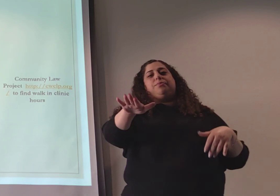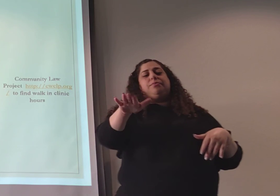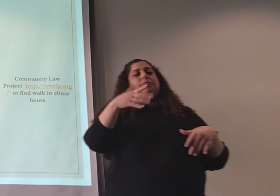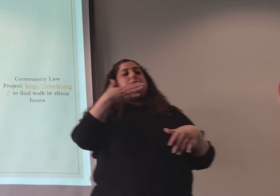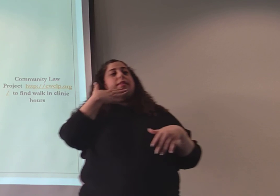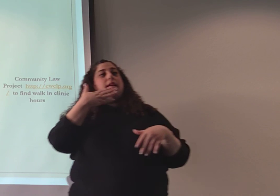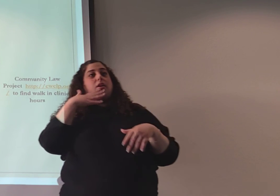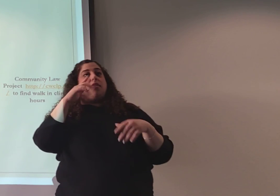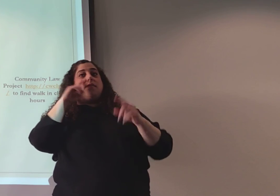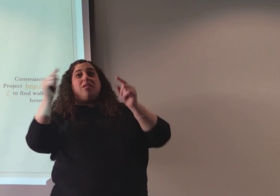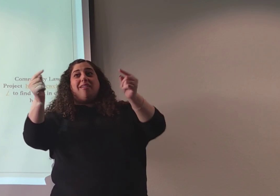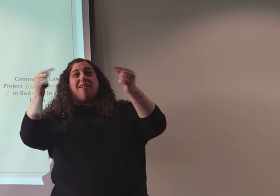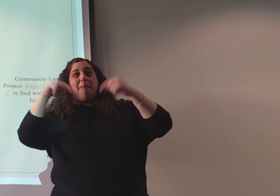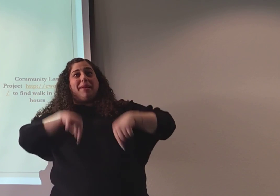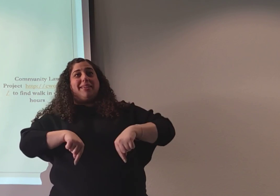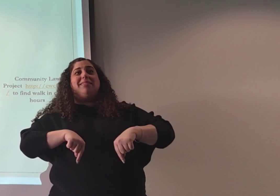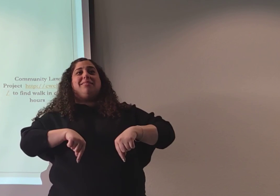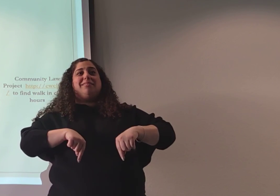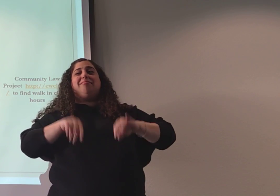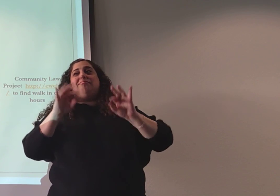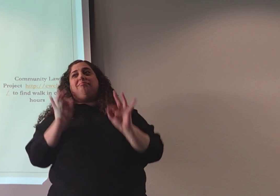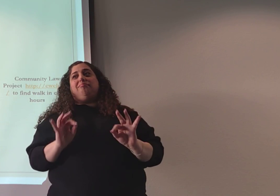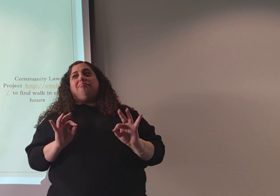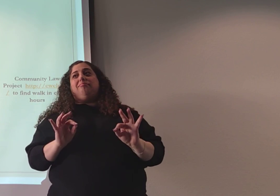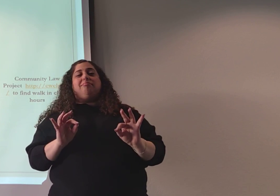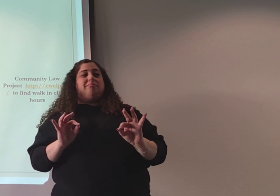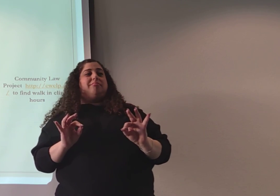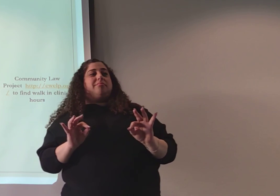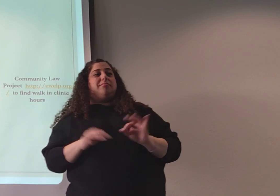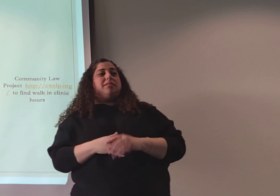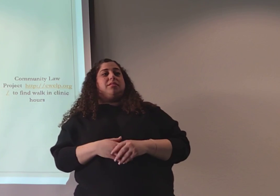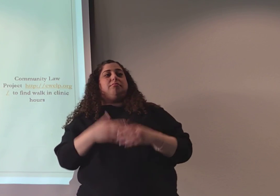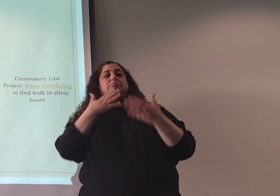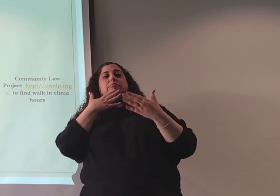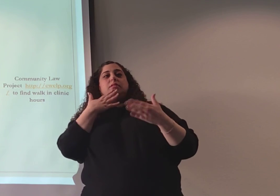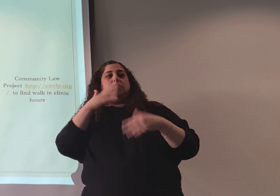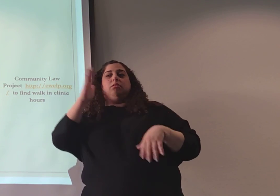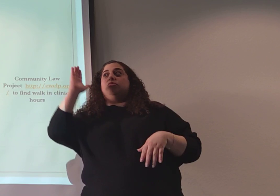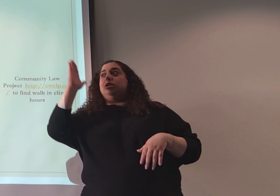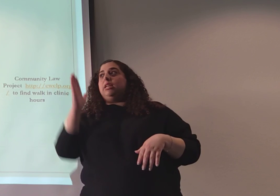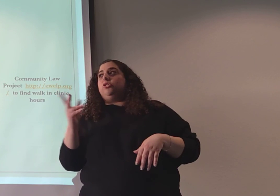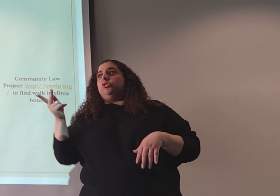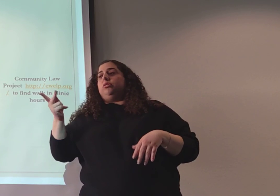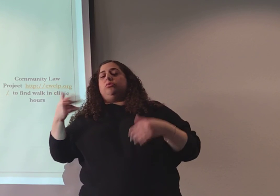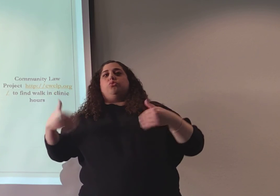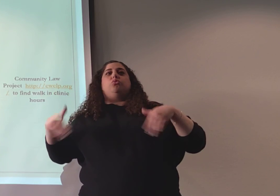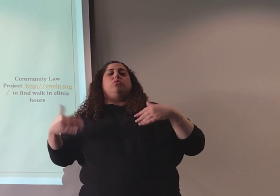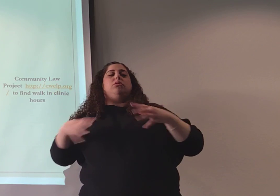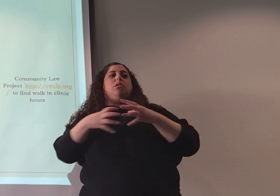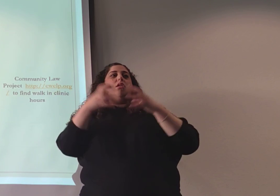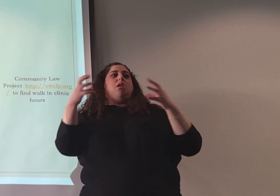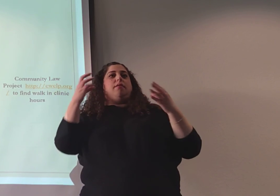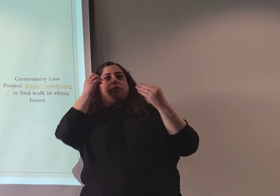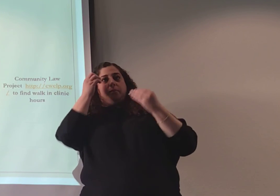We’re happy to continue the conversations here, and hopefully we can exchange the contact